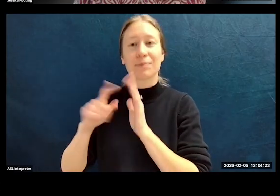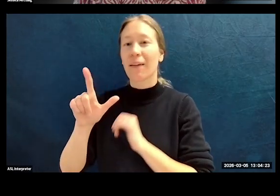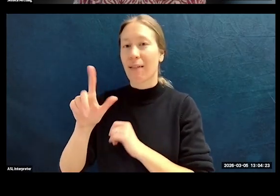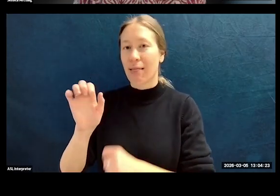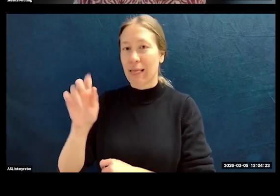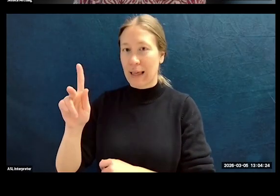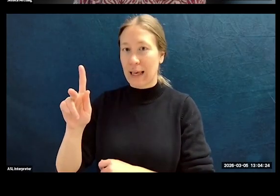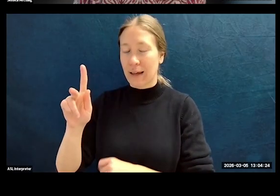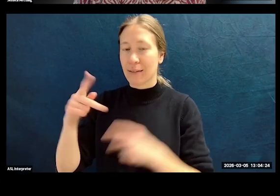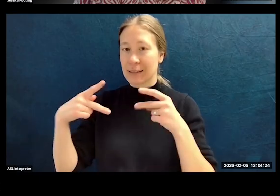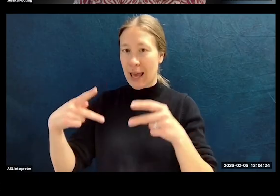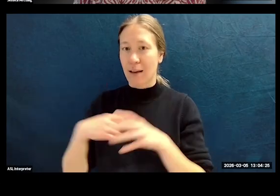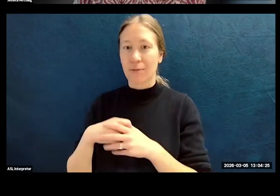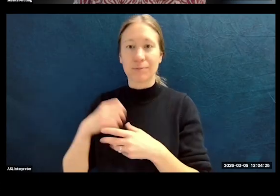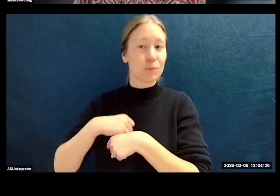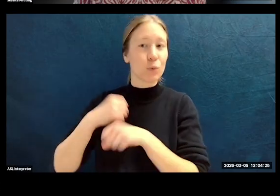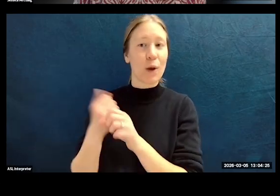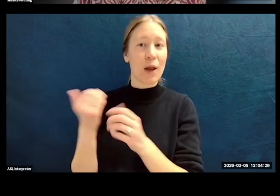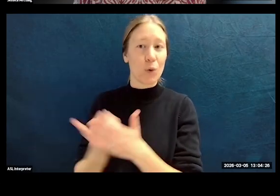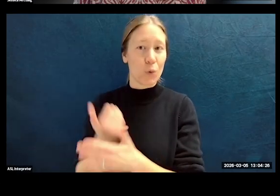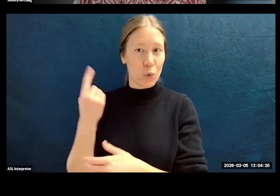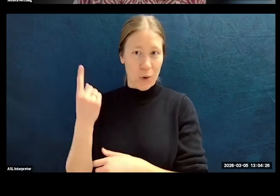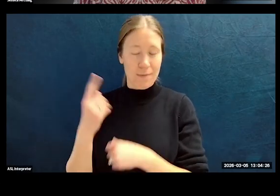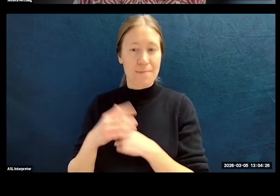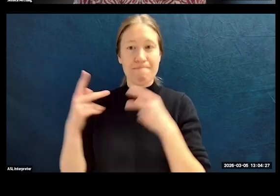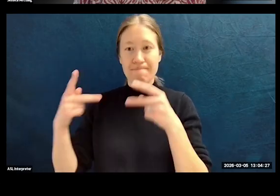Let's create a new tag, and this will be a link tag type.